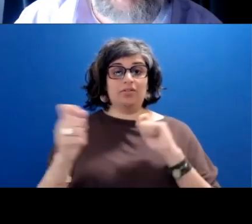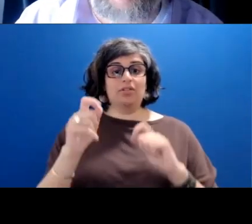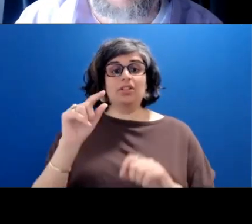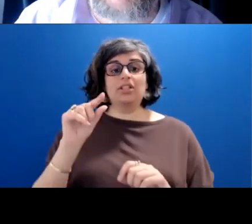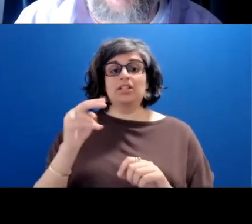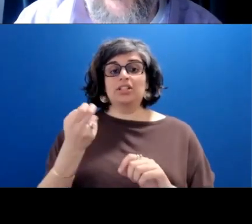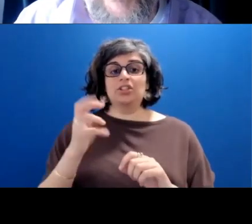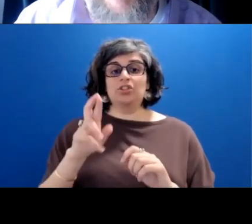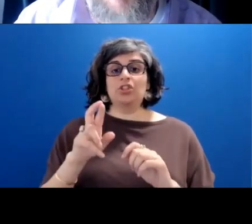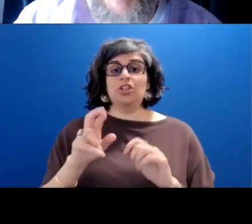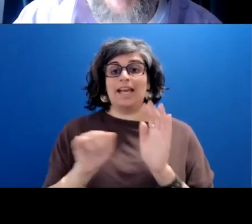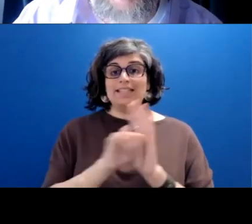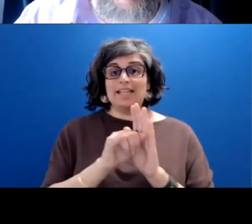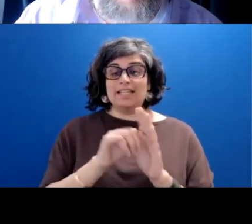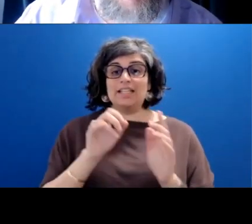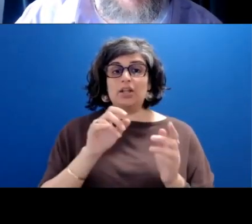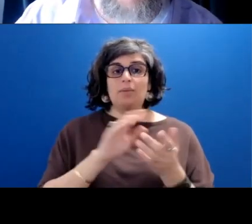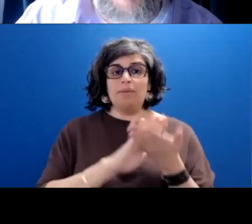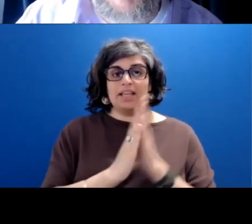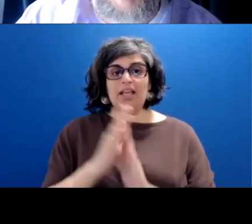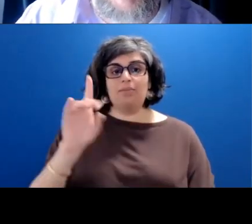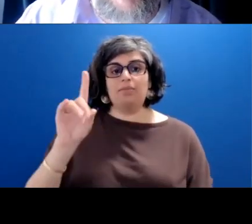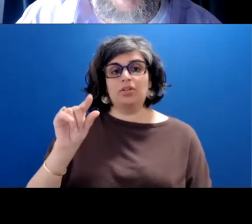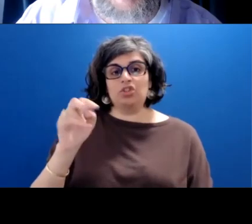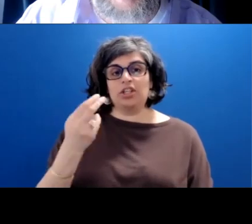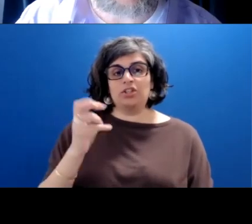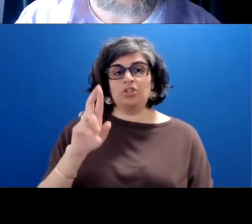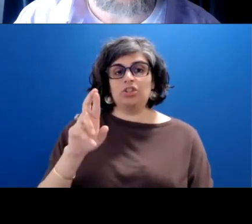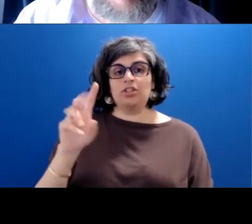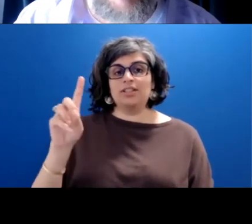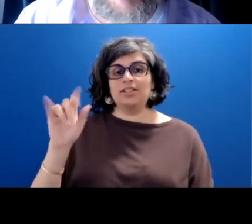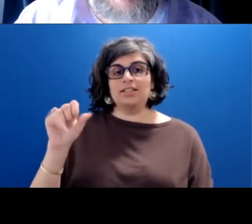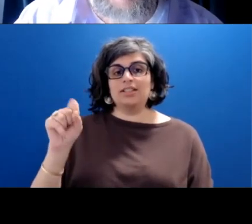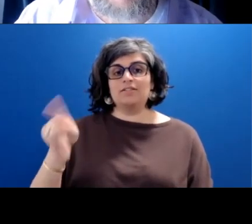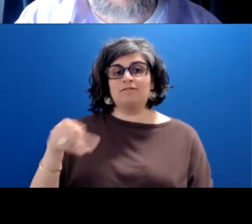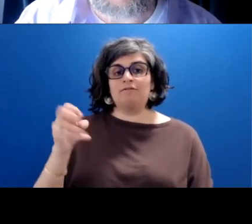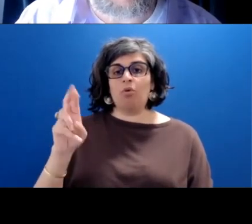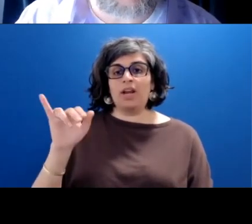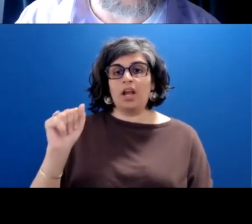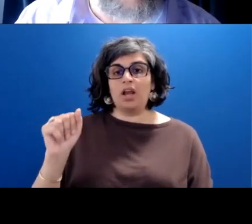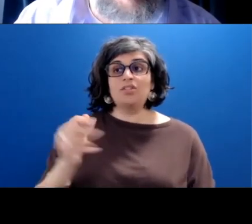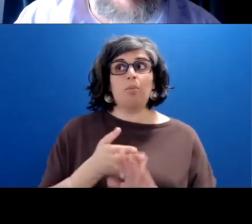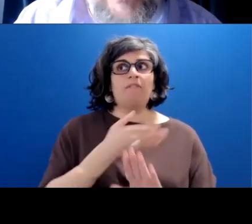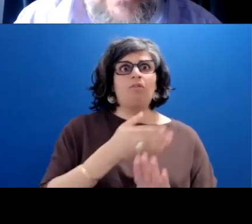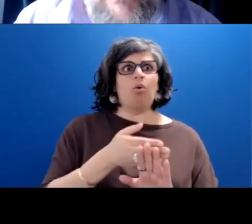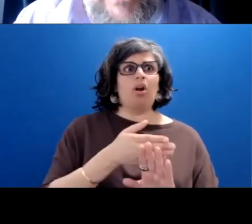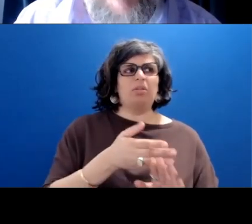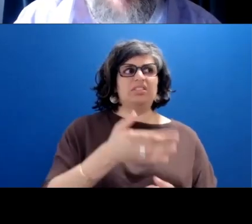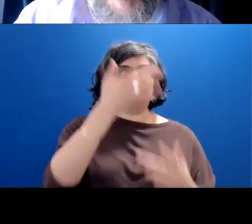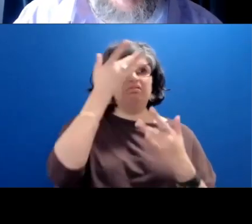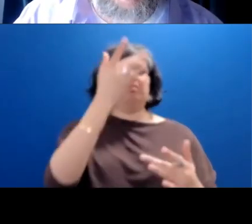to gender dysphoria. So it moved it from something that was disordered, something that was wrong with somebody